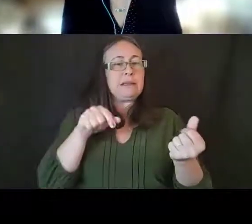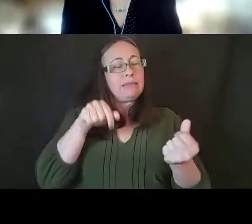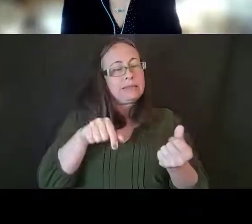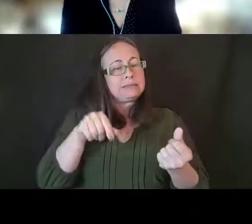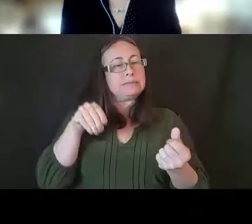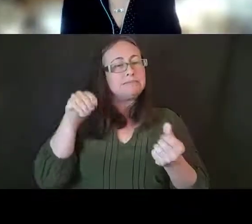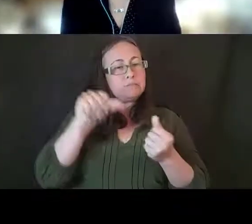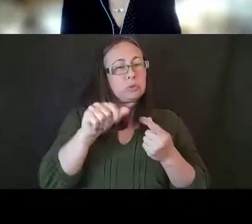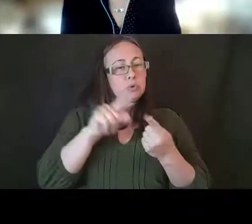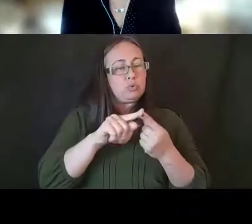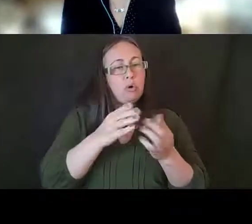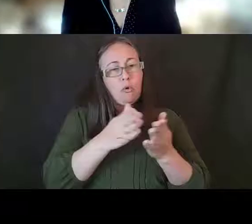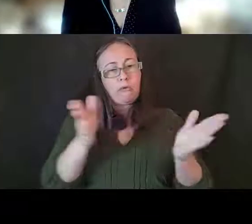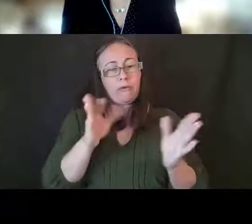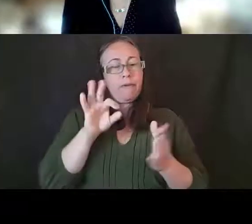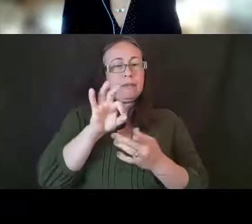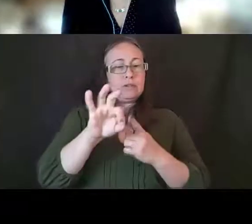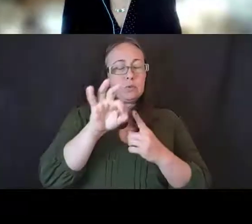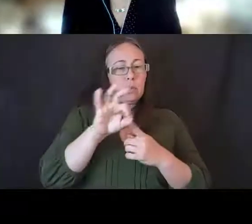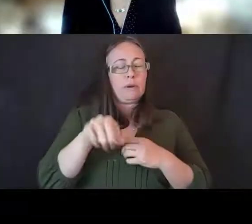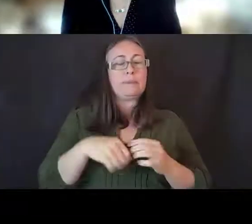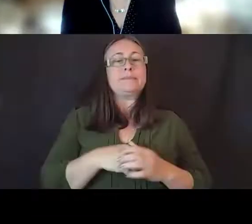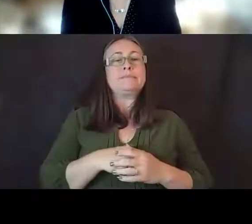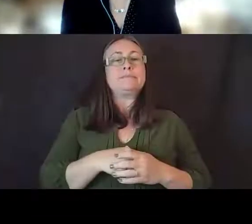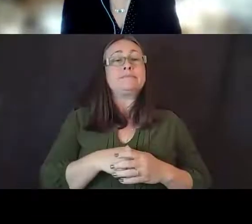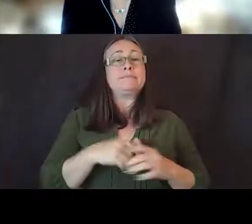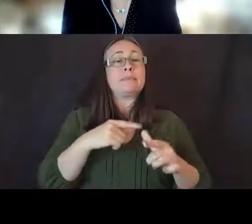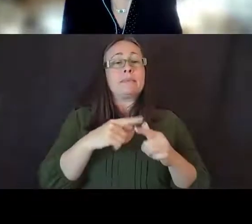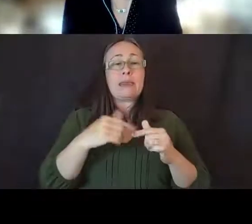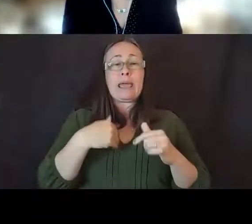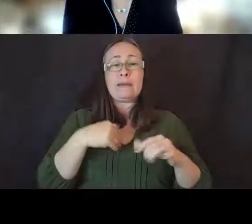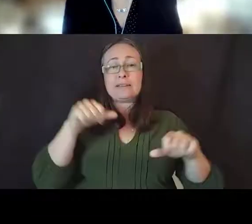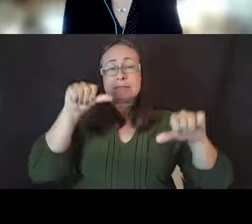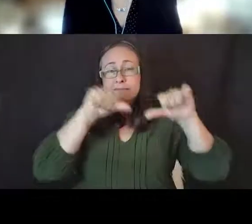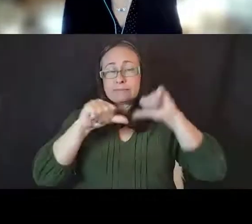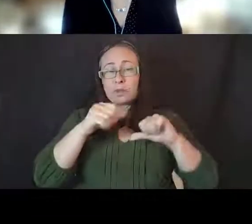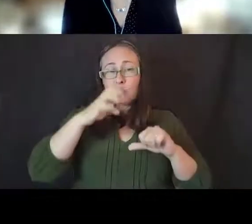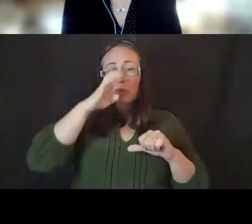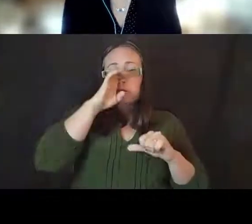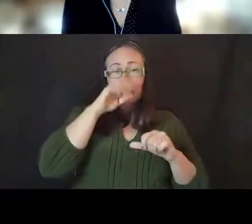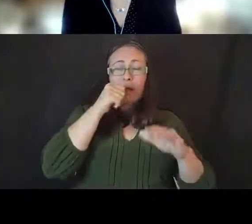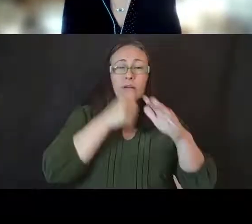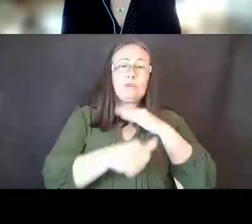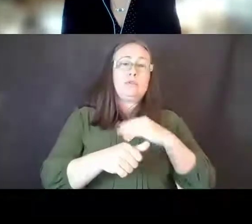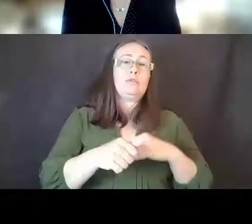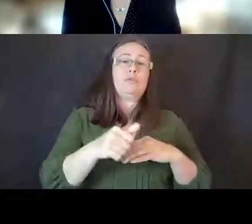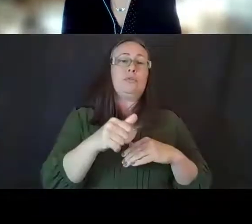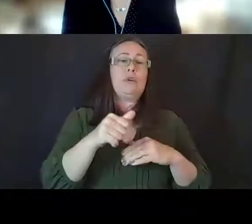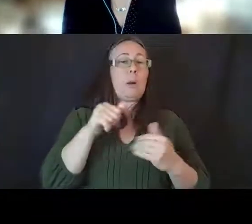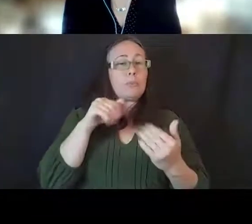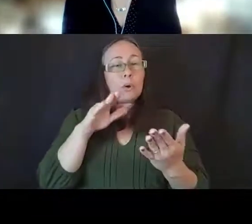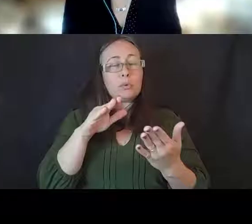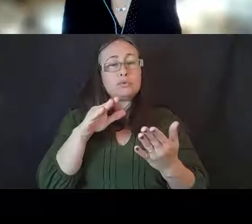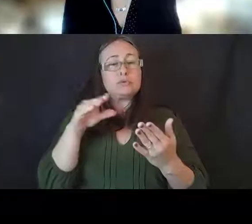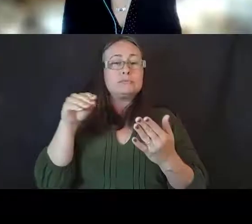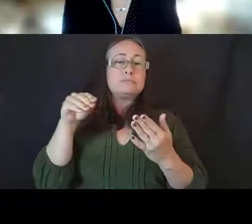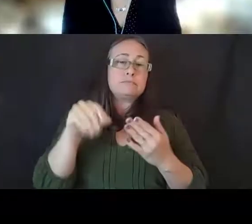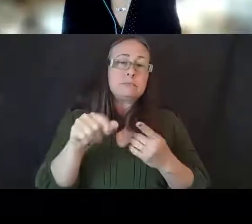And then we have scientific rigor, and that's under research strategy. It's scored under approach, and it contributes to the overall impact score.